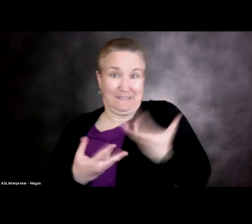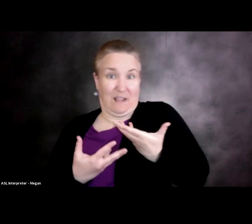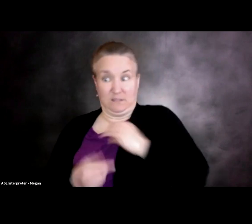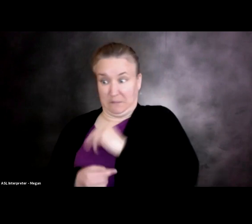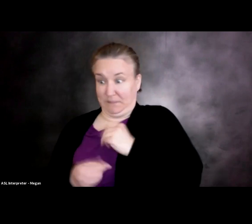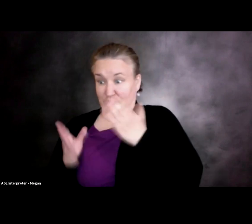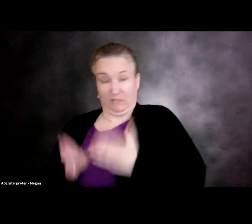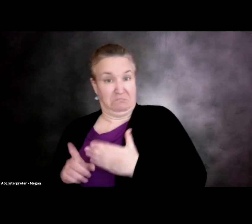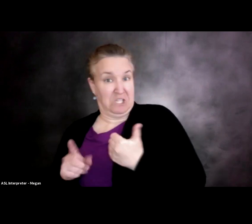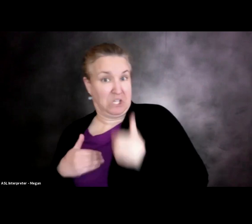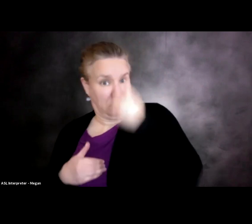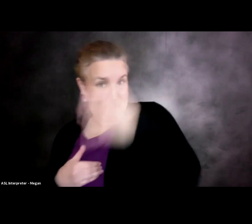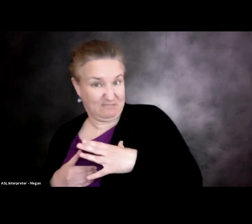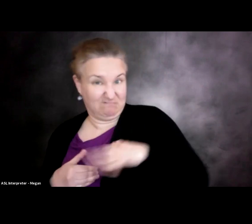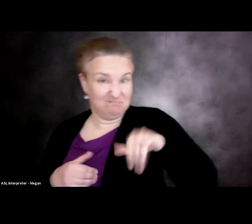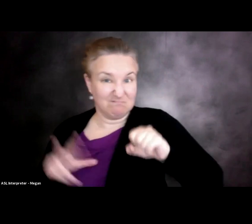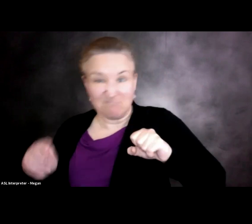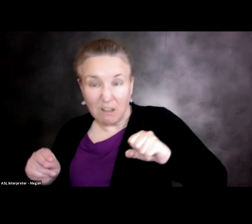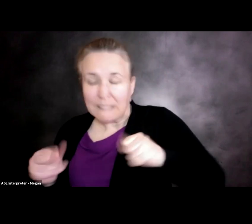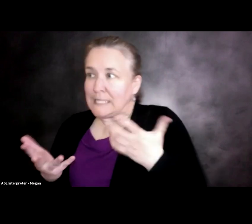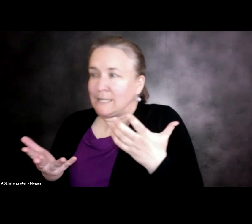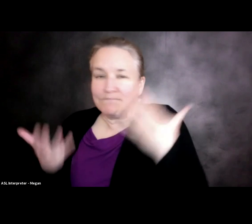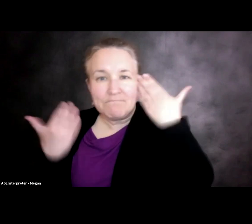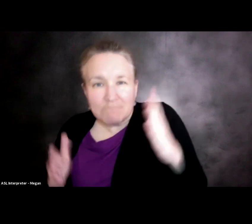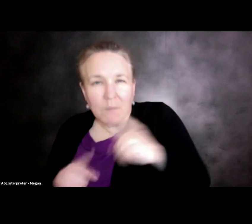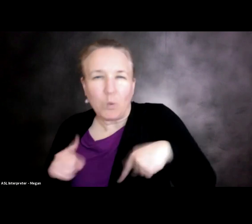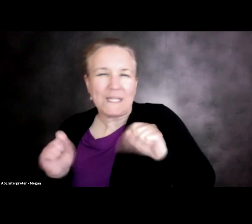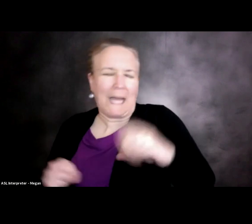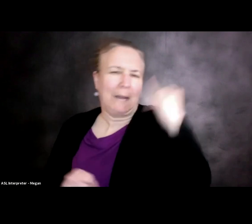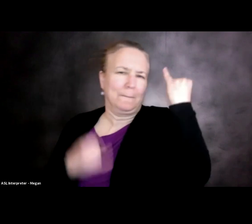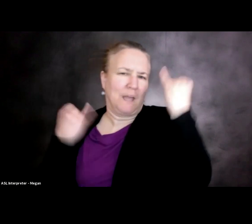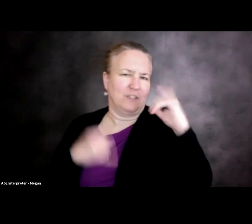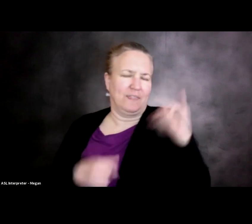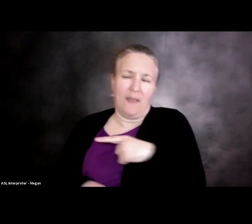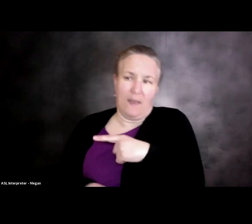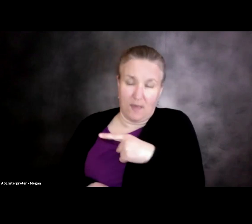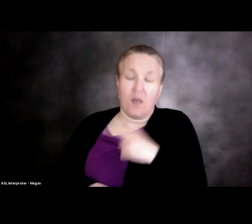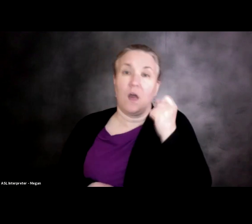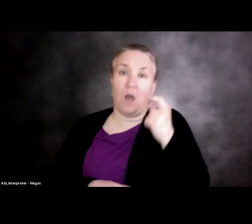but we could easily imagine him as such. Nwoye, by contrast, was specifically